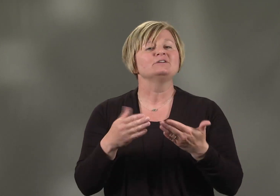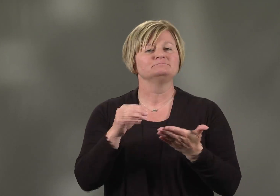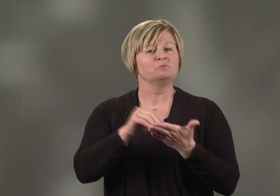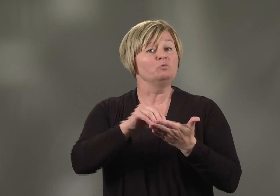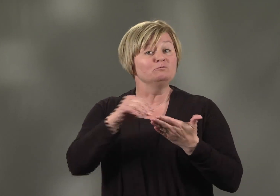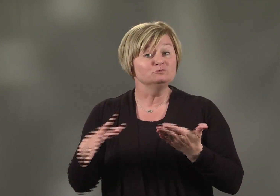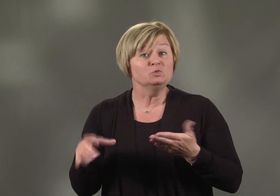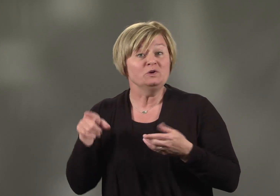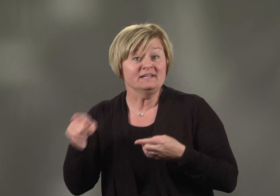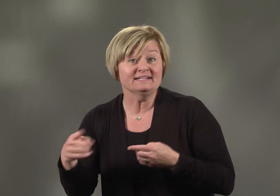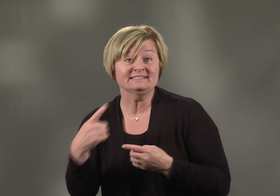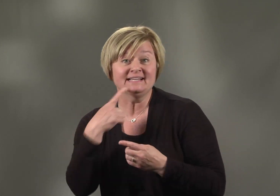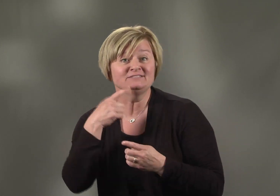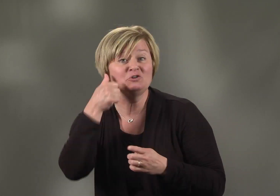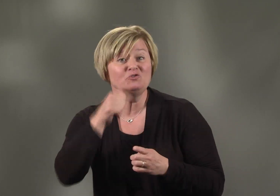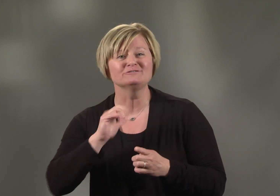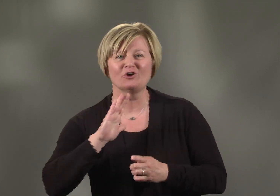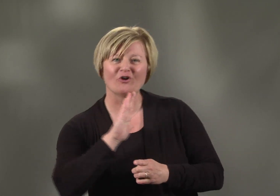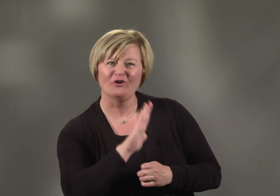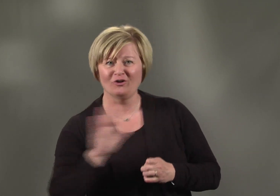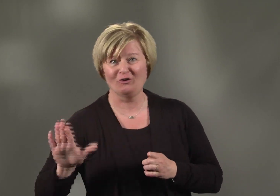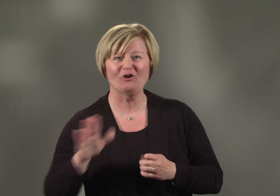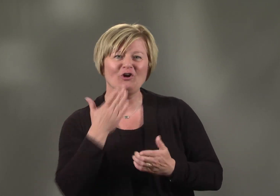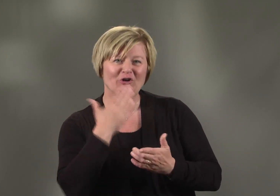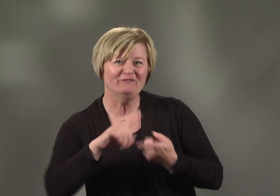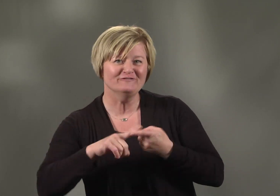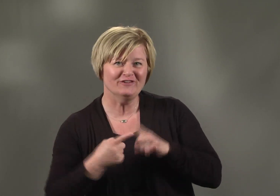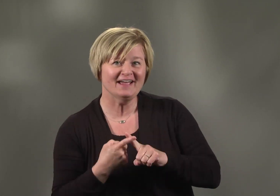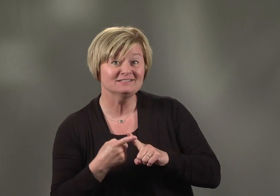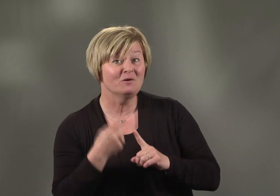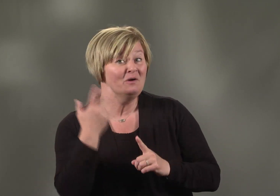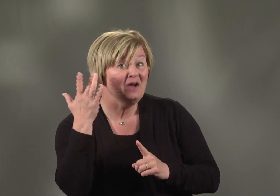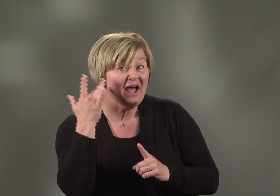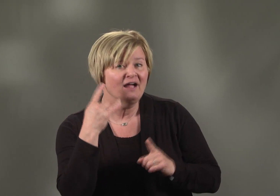are her good friends because they smile and they say hello each morning.